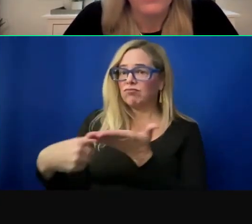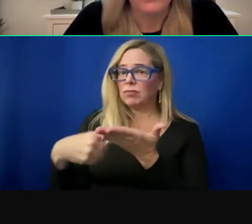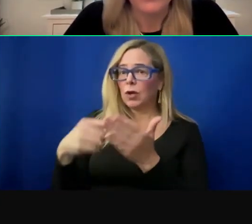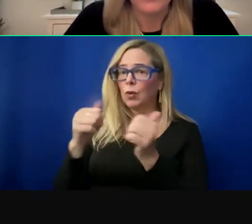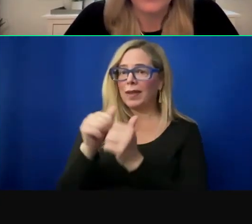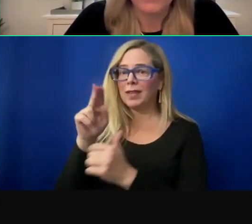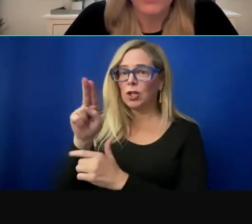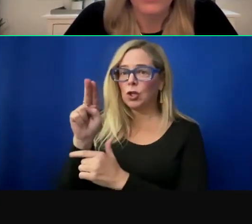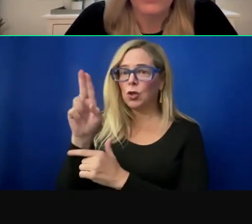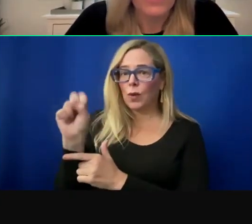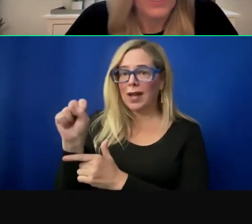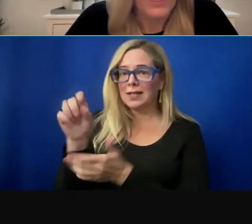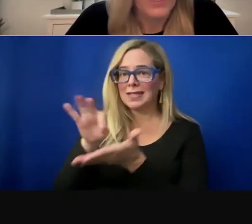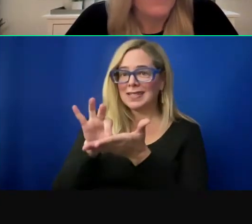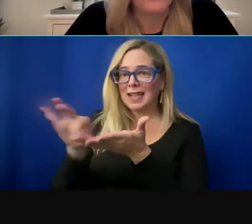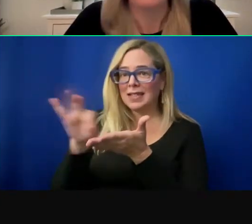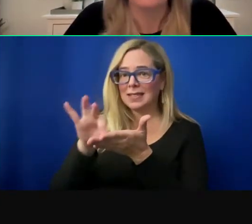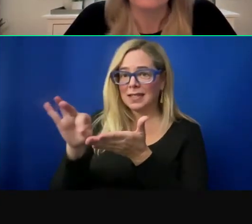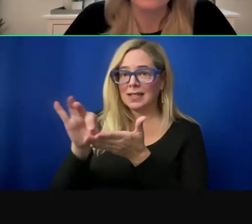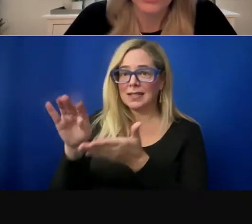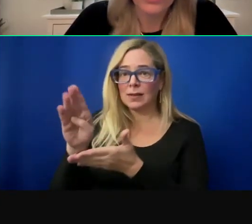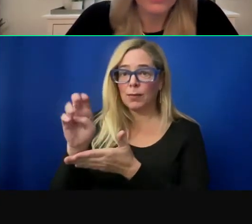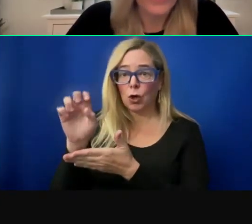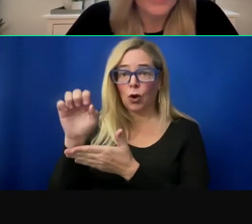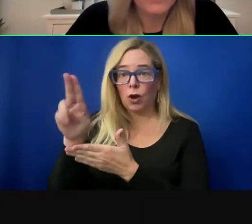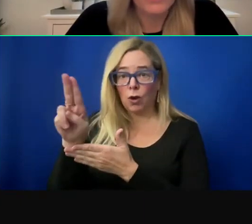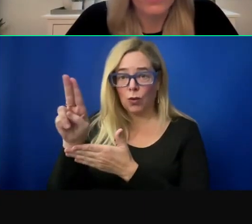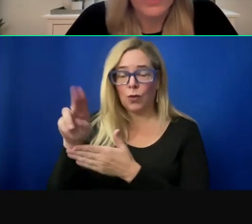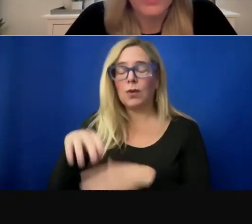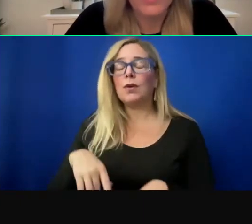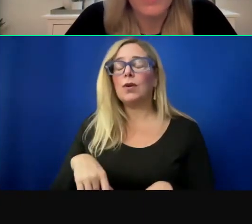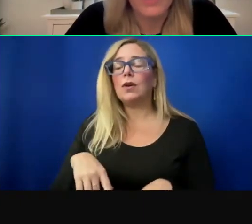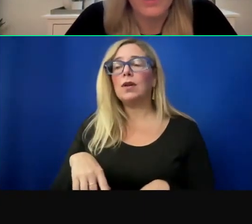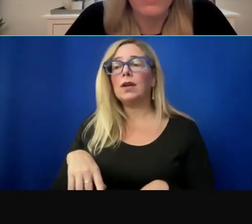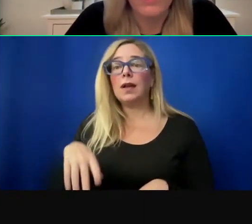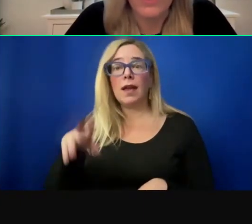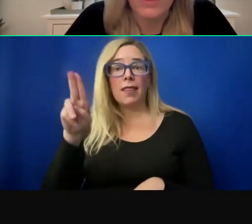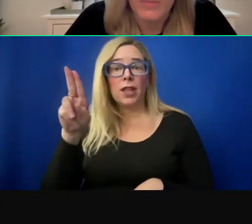So the Census Bureau had, Proposed changing the ways in which disability was going to be